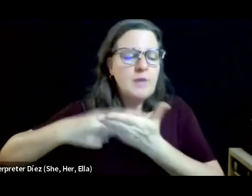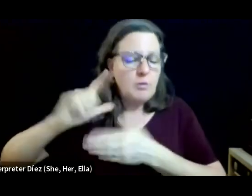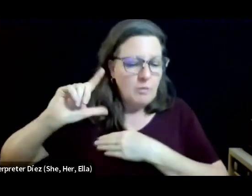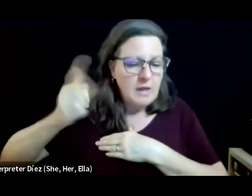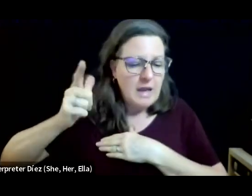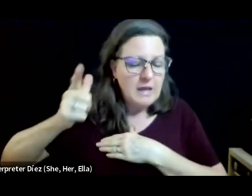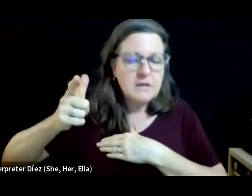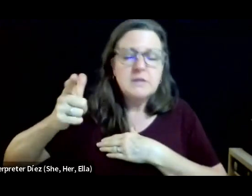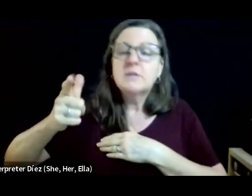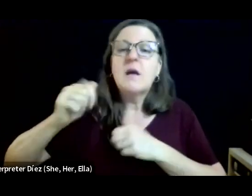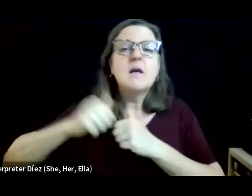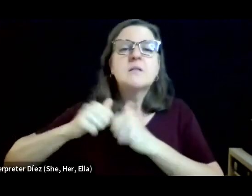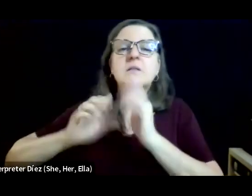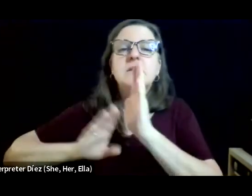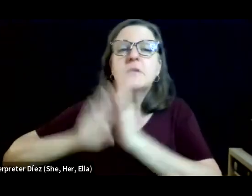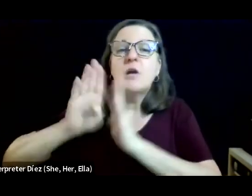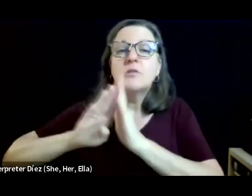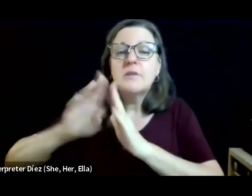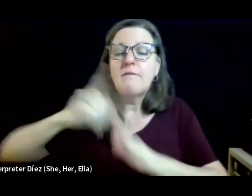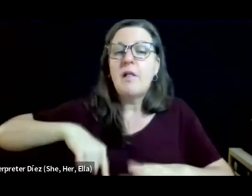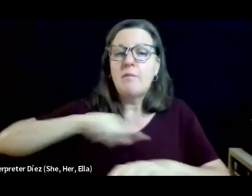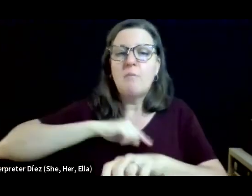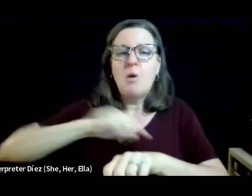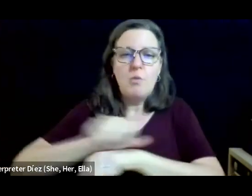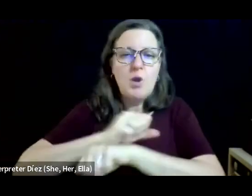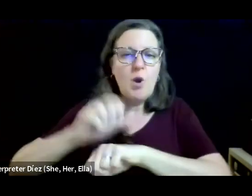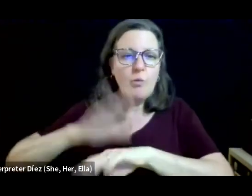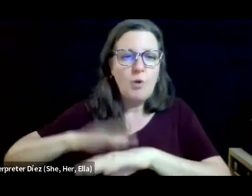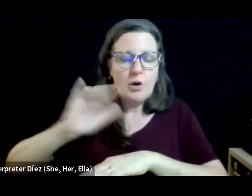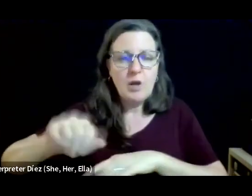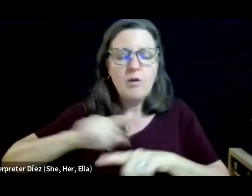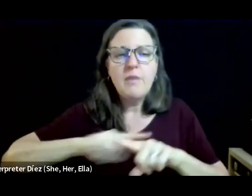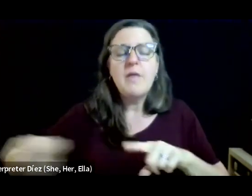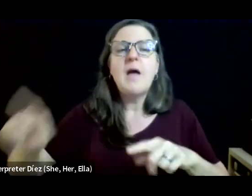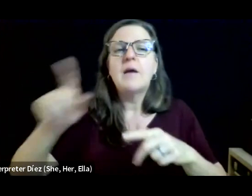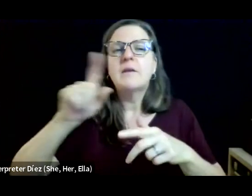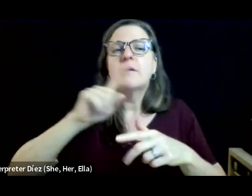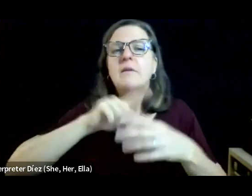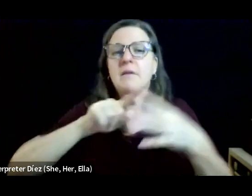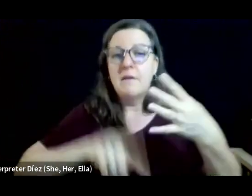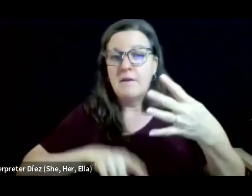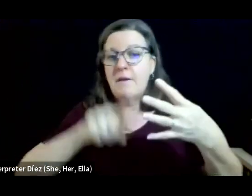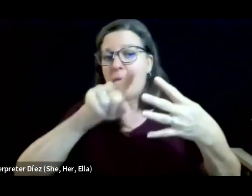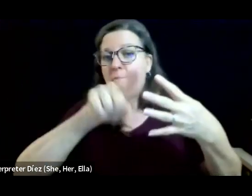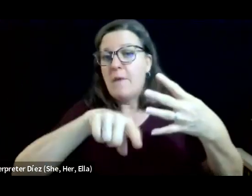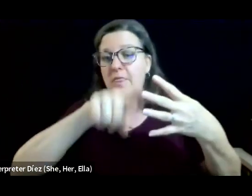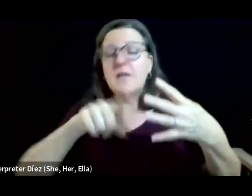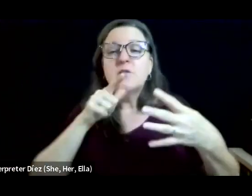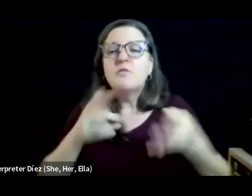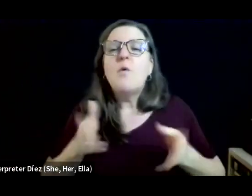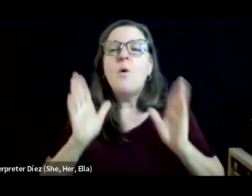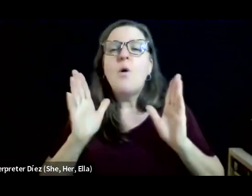we are working on that. This- these four Items here are to allow, uh, further extension of